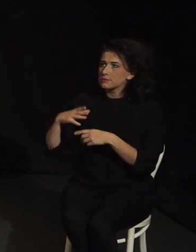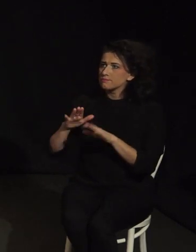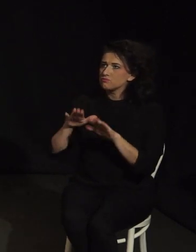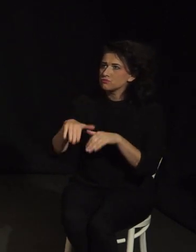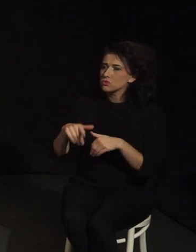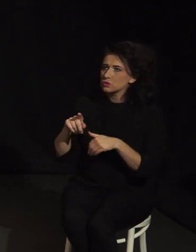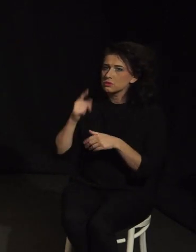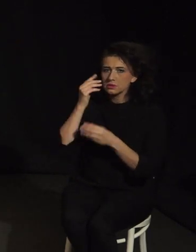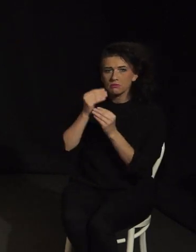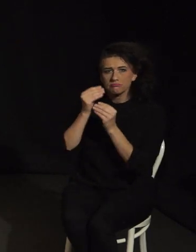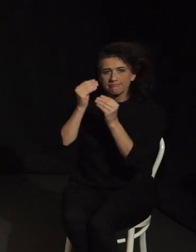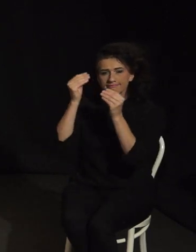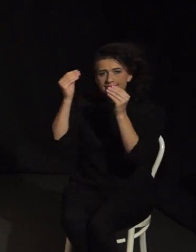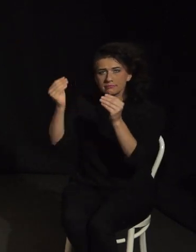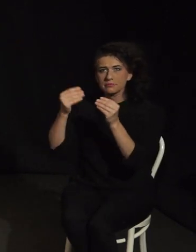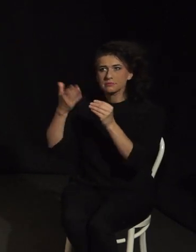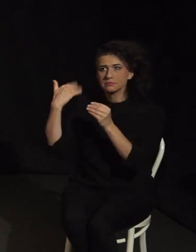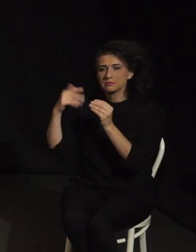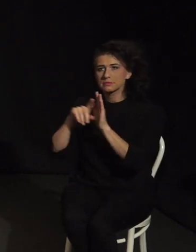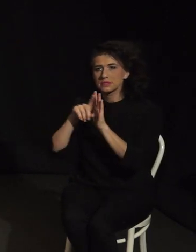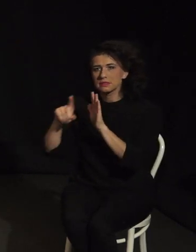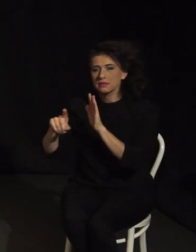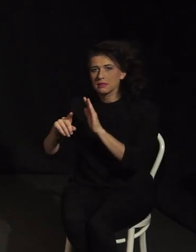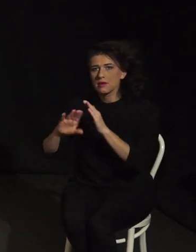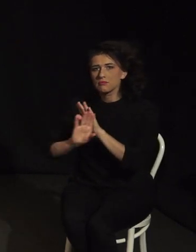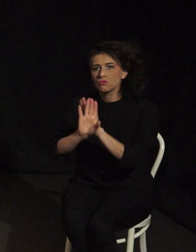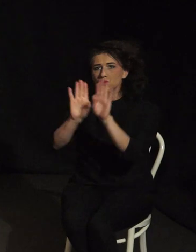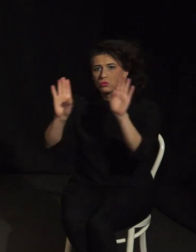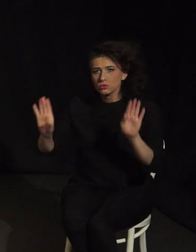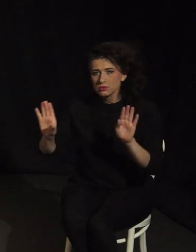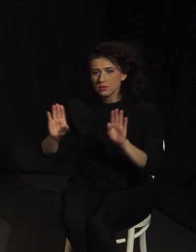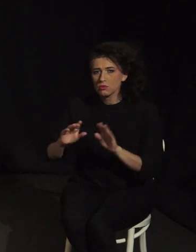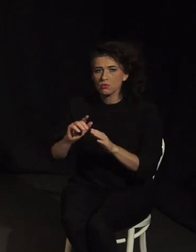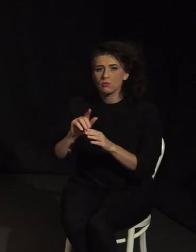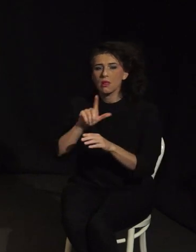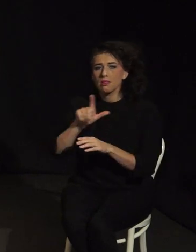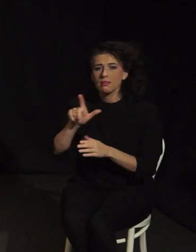It was created for the Museum of Literature in Warsaw.